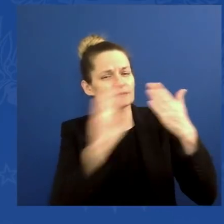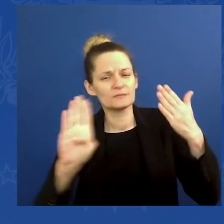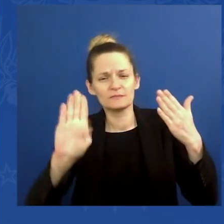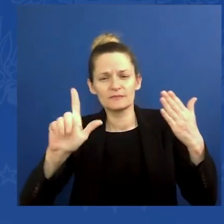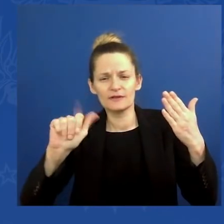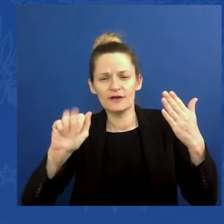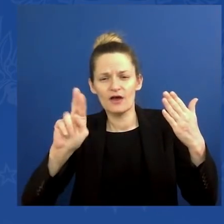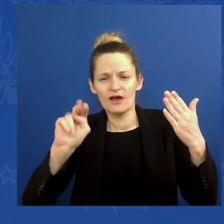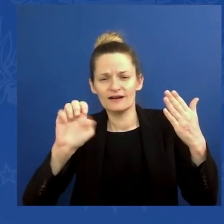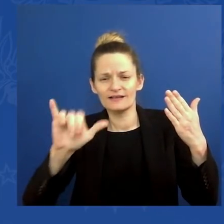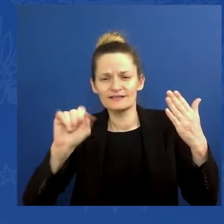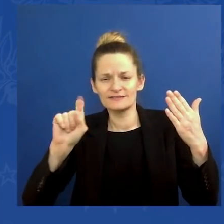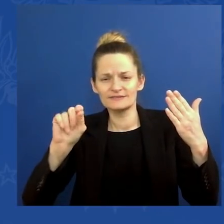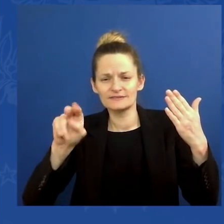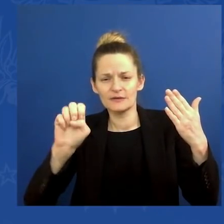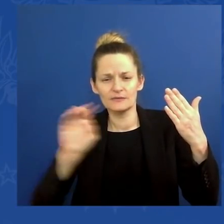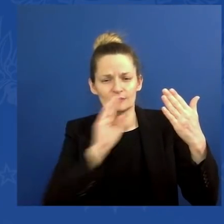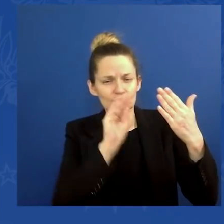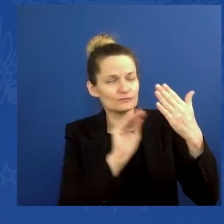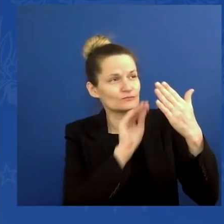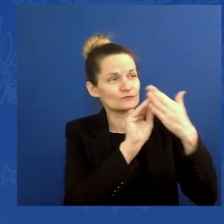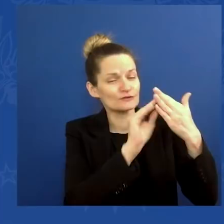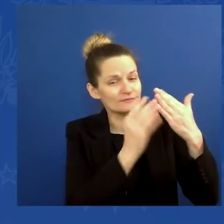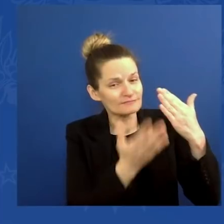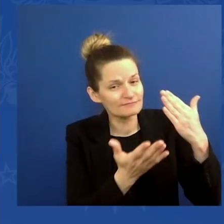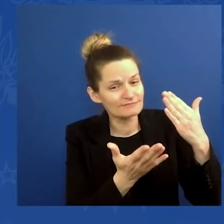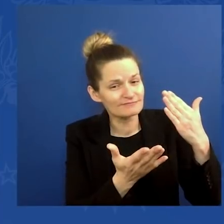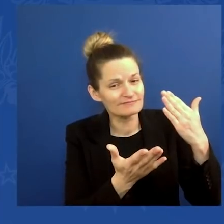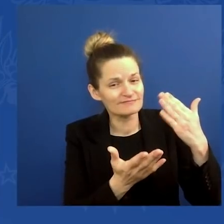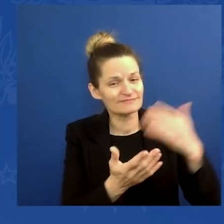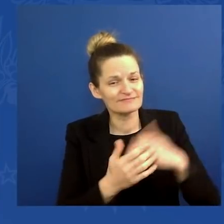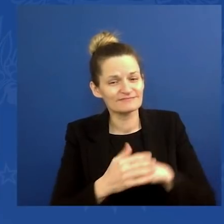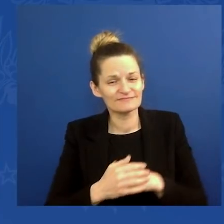later give to poetry, literature, mystics and myth.